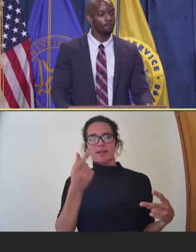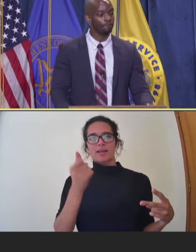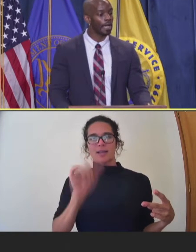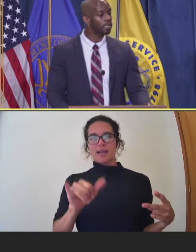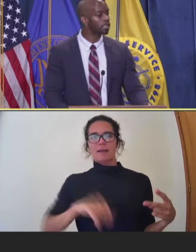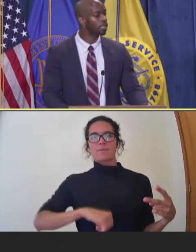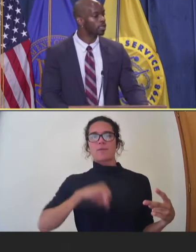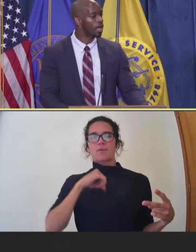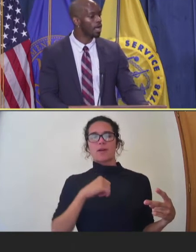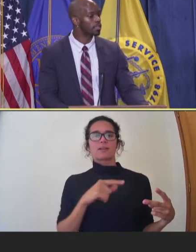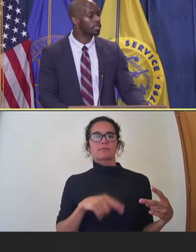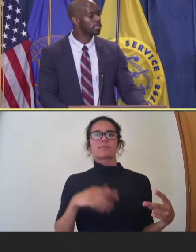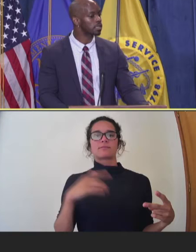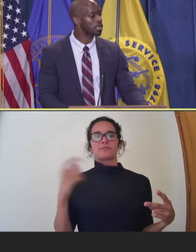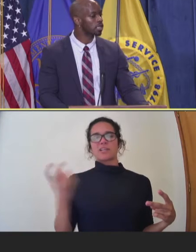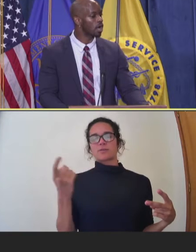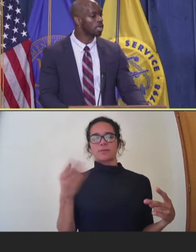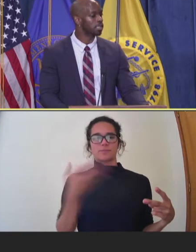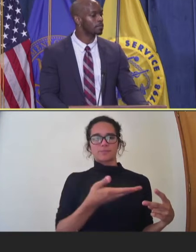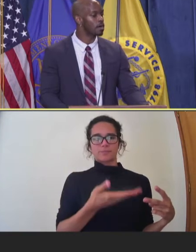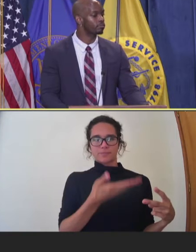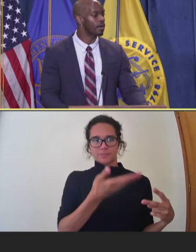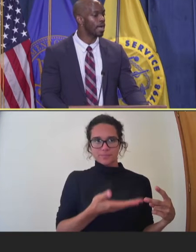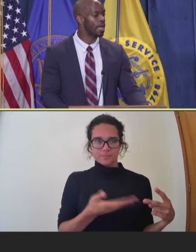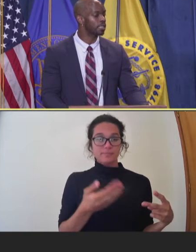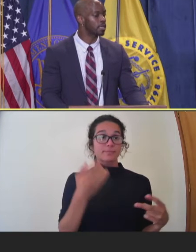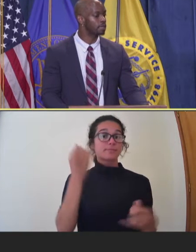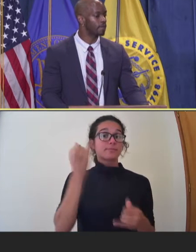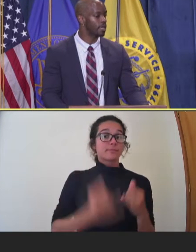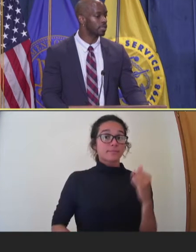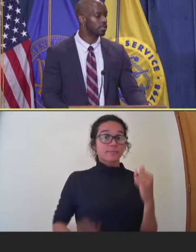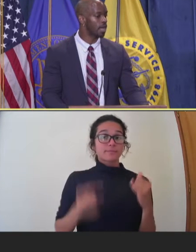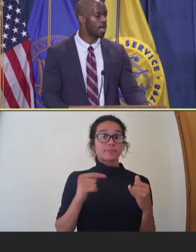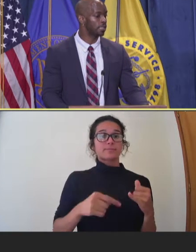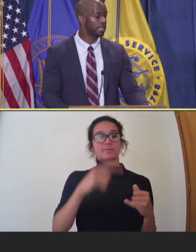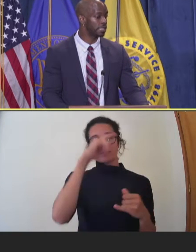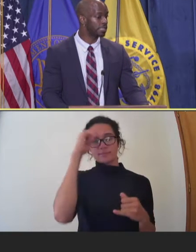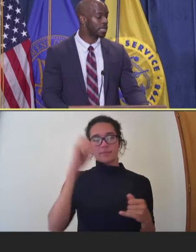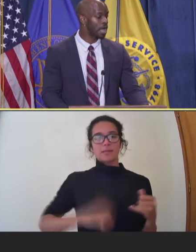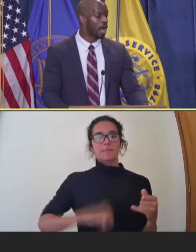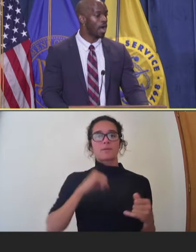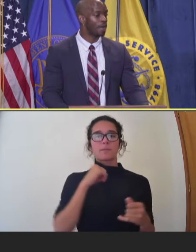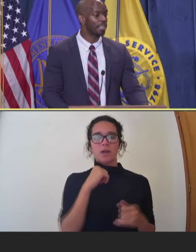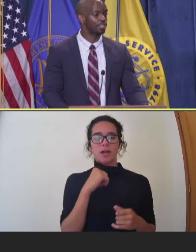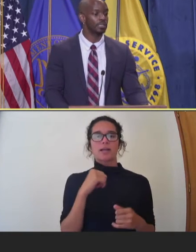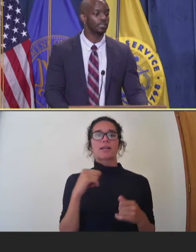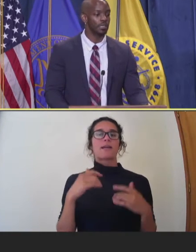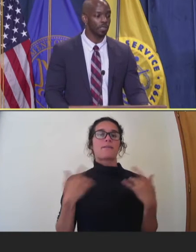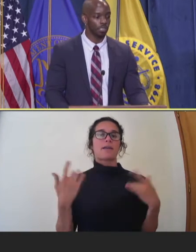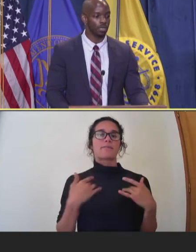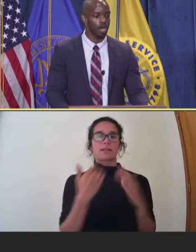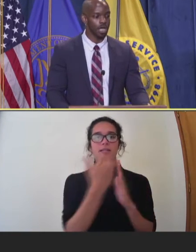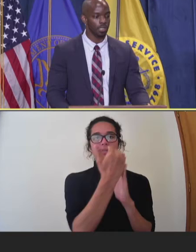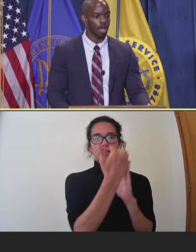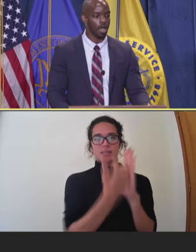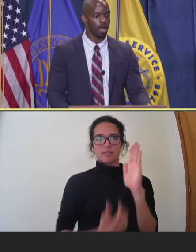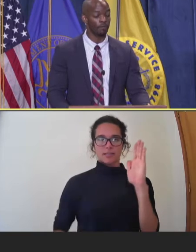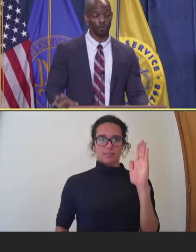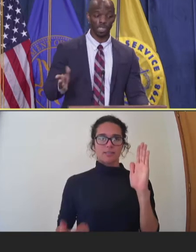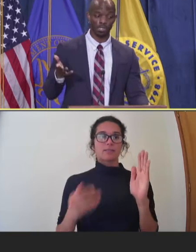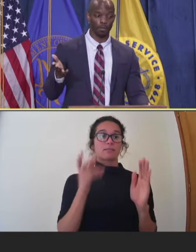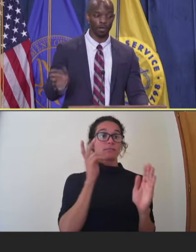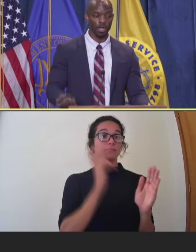And finally, this is our Summer of Pride events list. As you can see, we start before the summer,